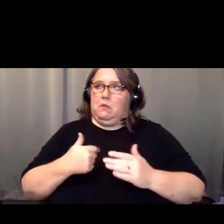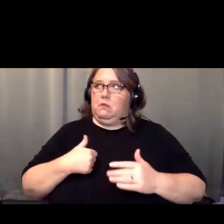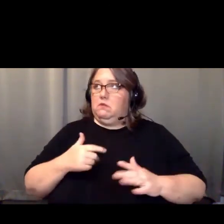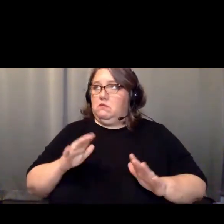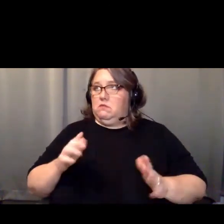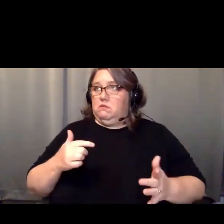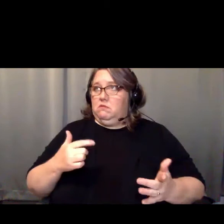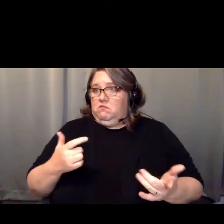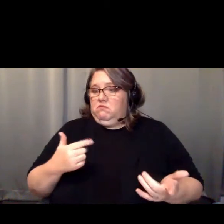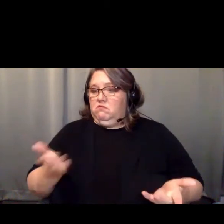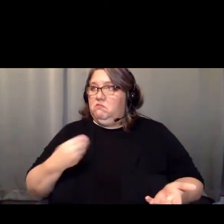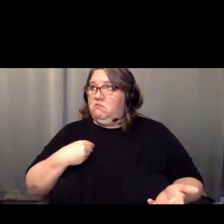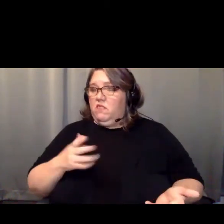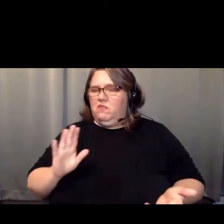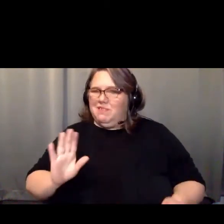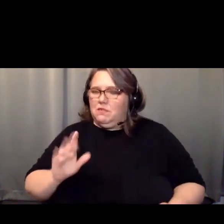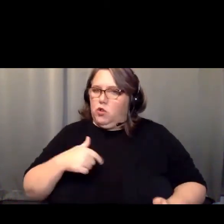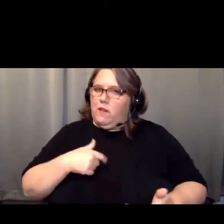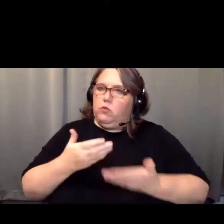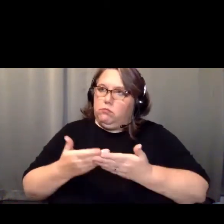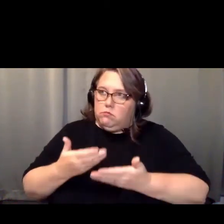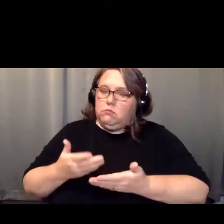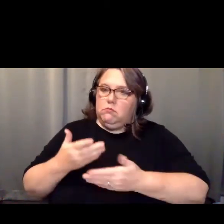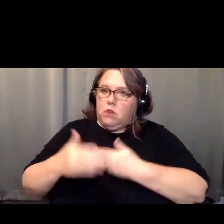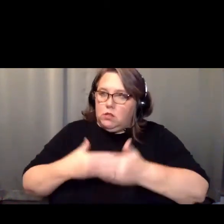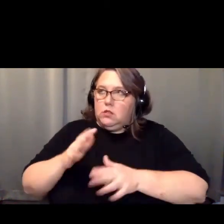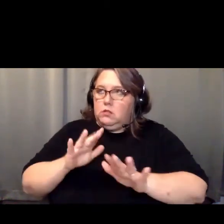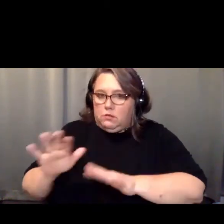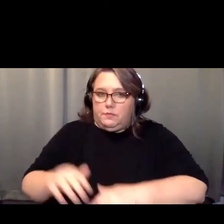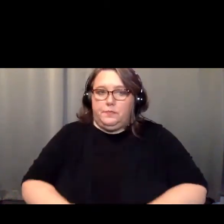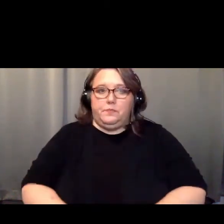So next, so when VR is looking at someone's eligibility